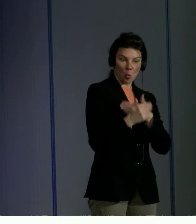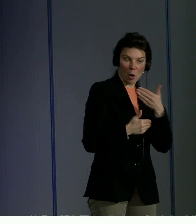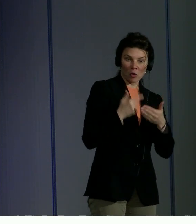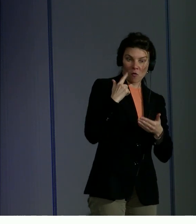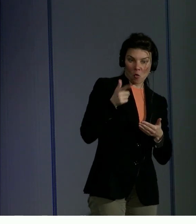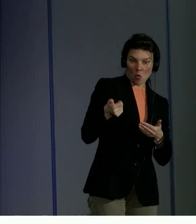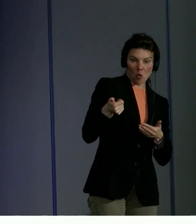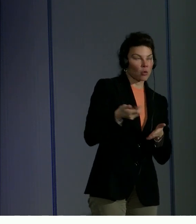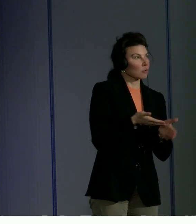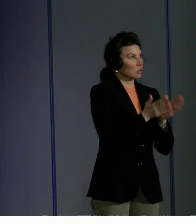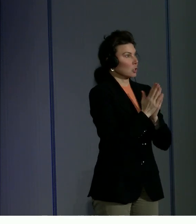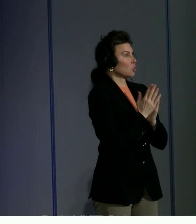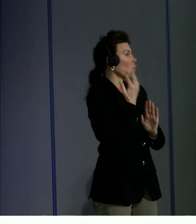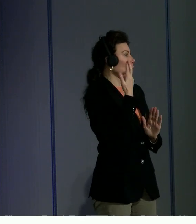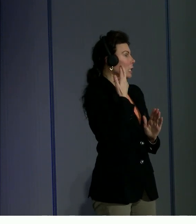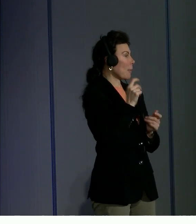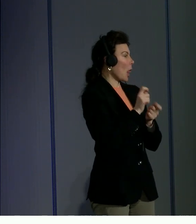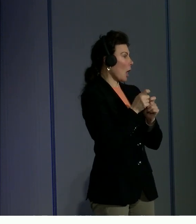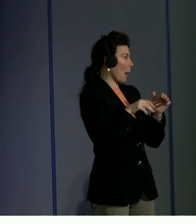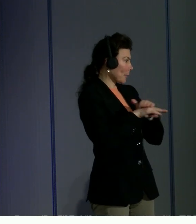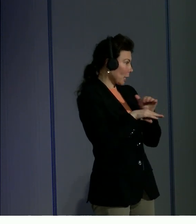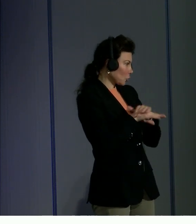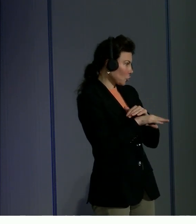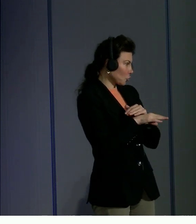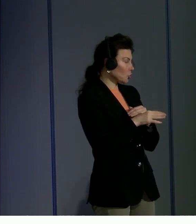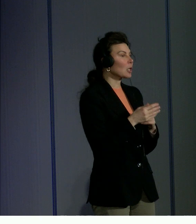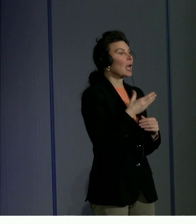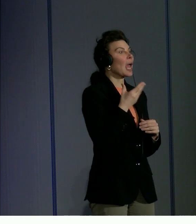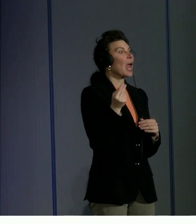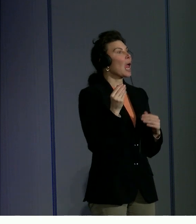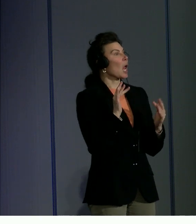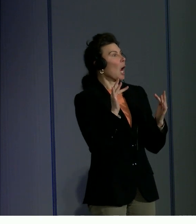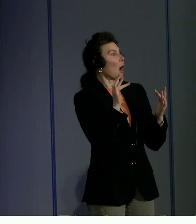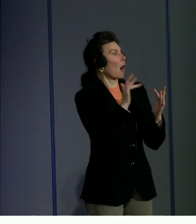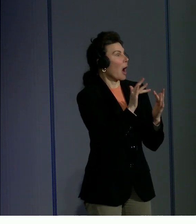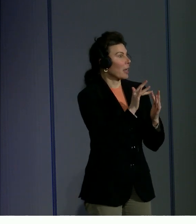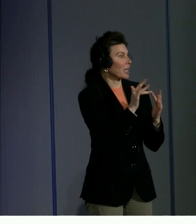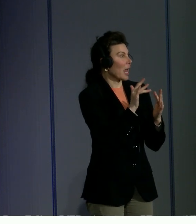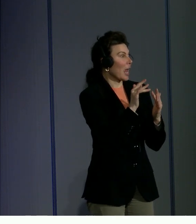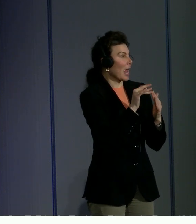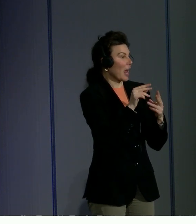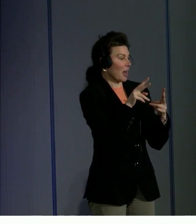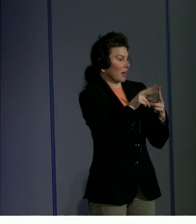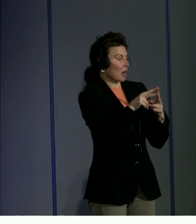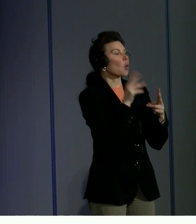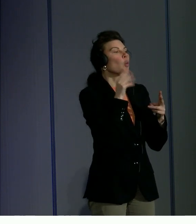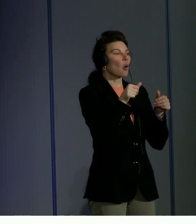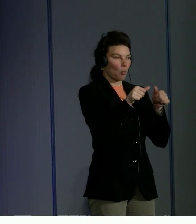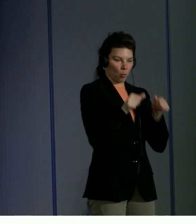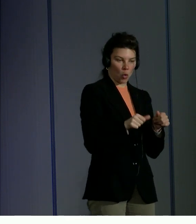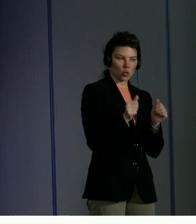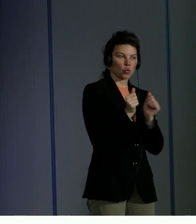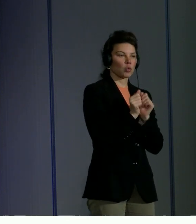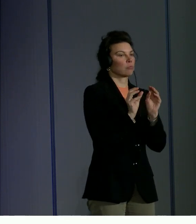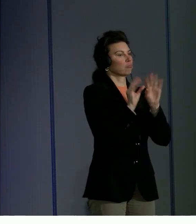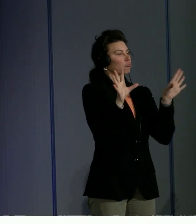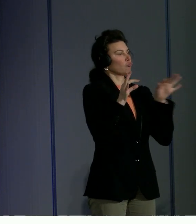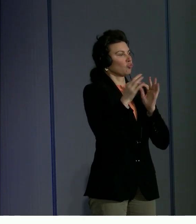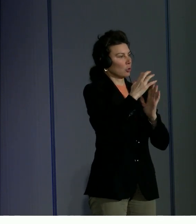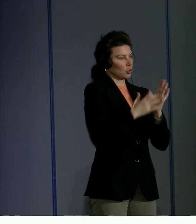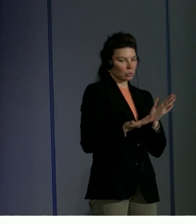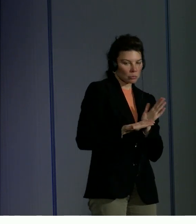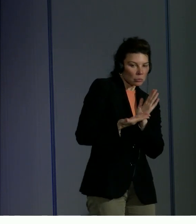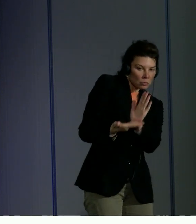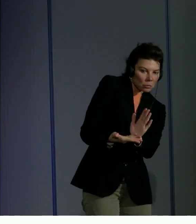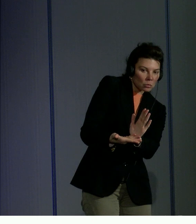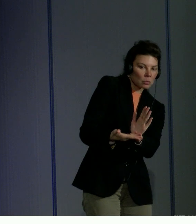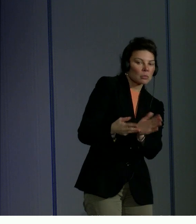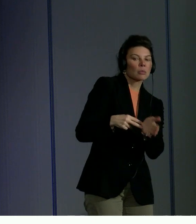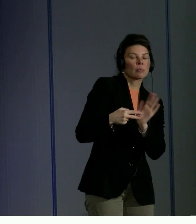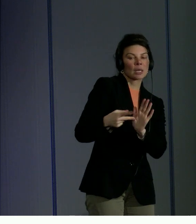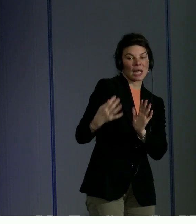accommodation and contact will be posted within instructions, so the applicant may inquire